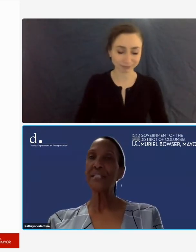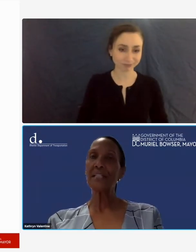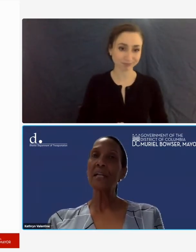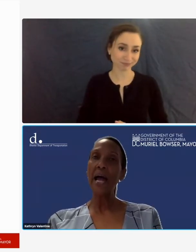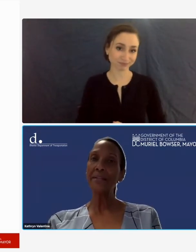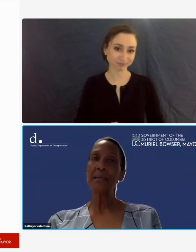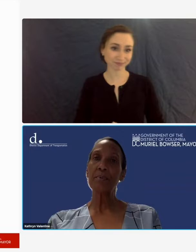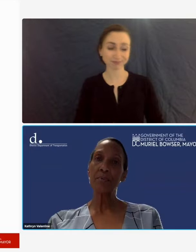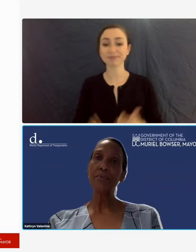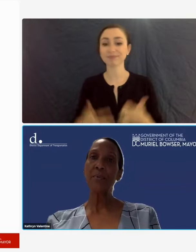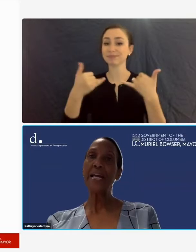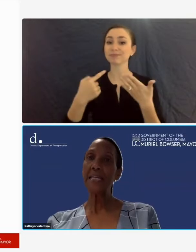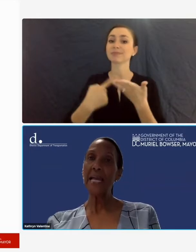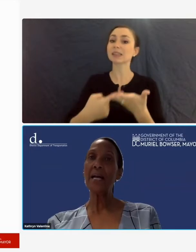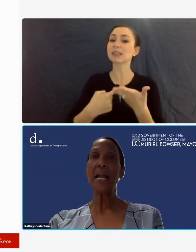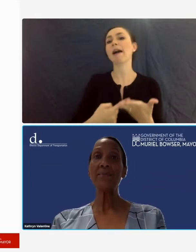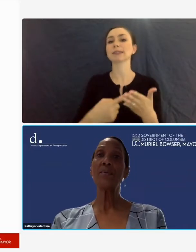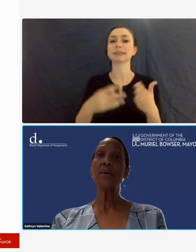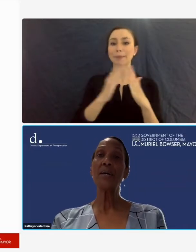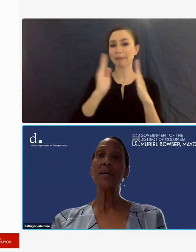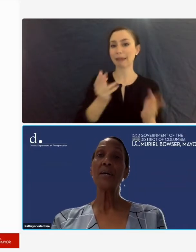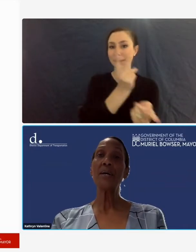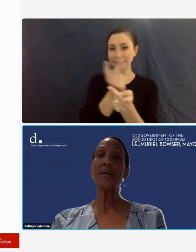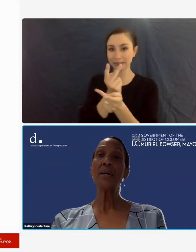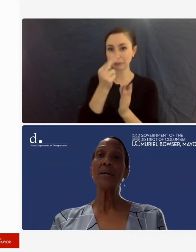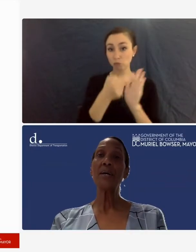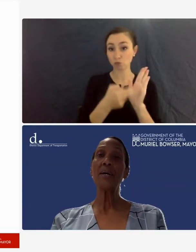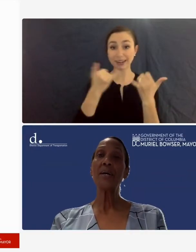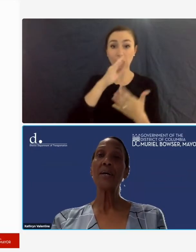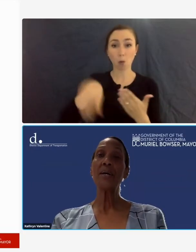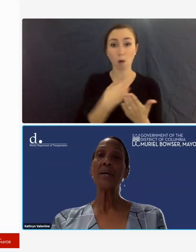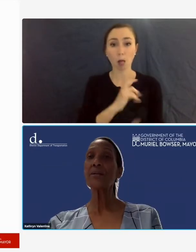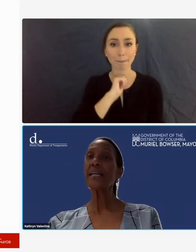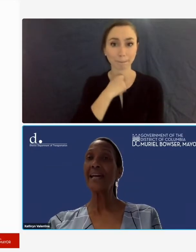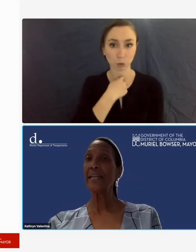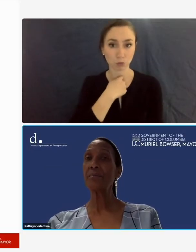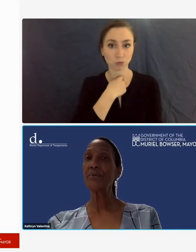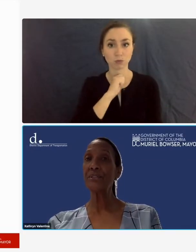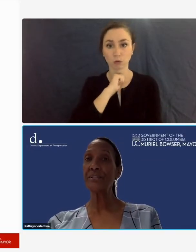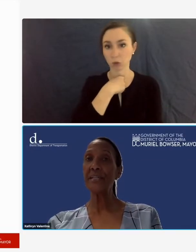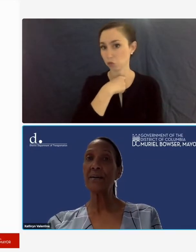little housekeeping rules right now everyone is on mute and so you cannot unmute yourself and